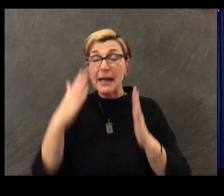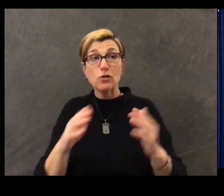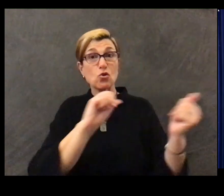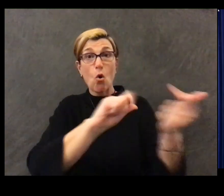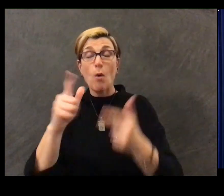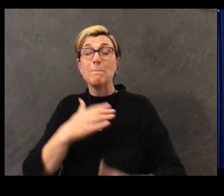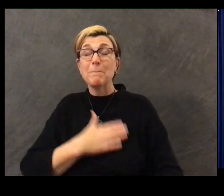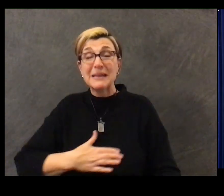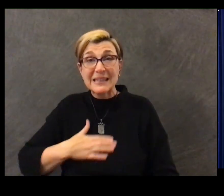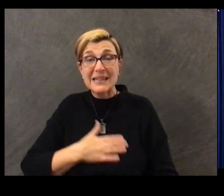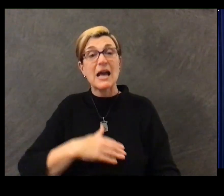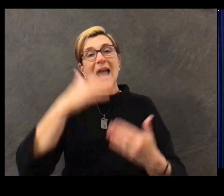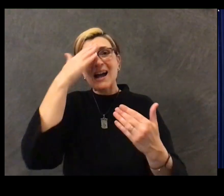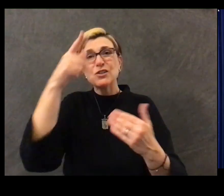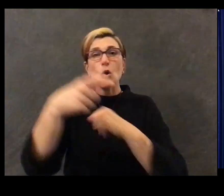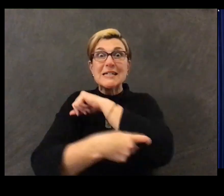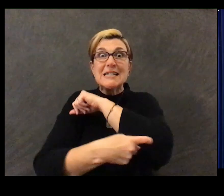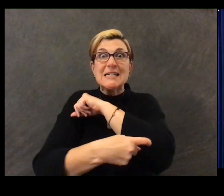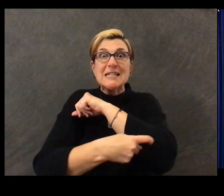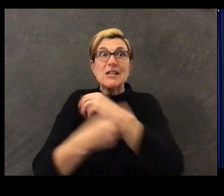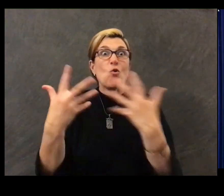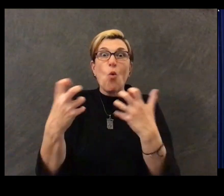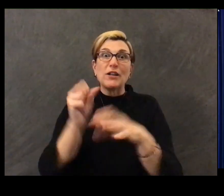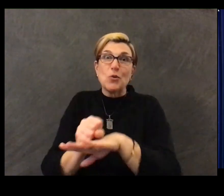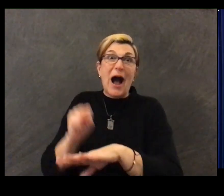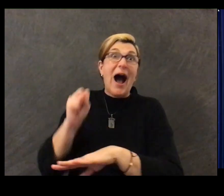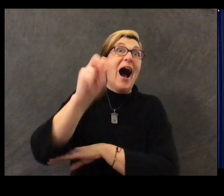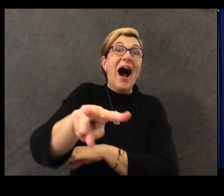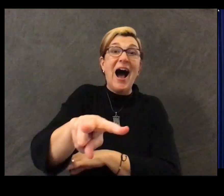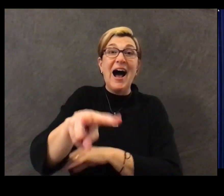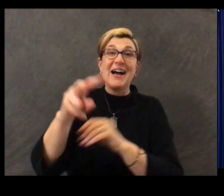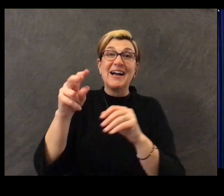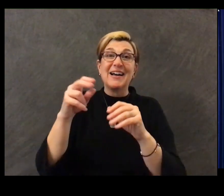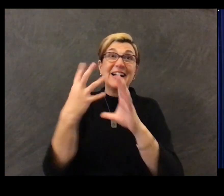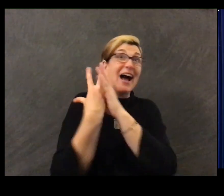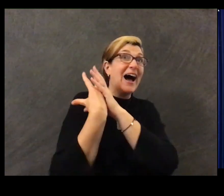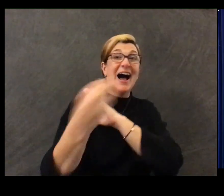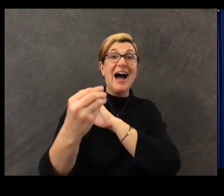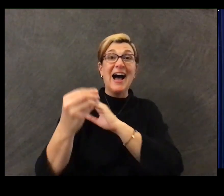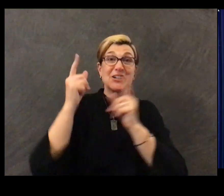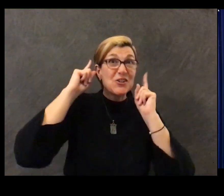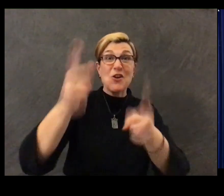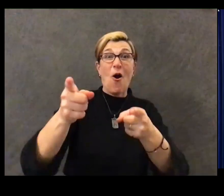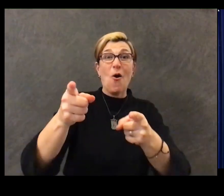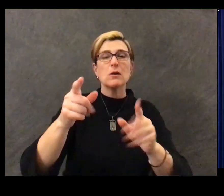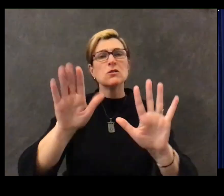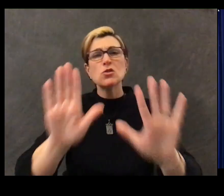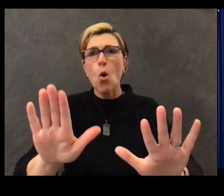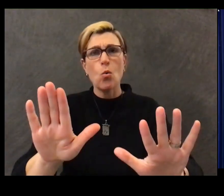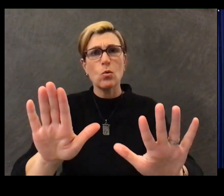the need to leapfrog over things don't do that do it in a measured way this is